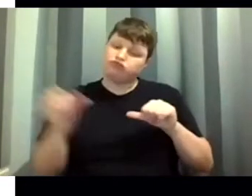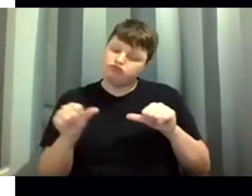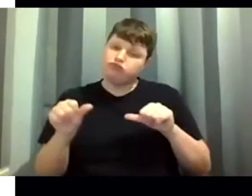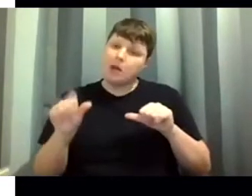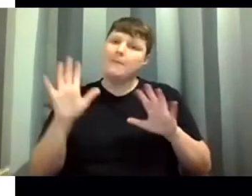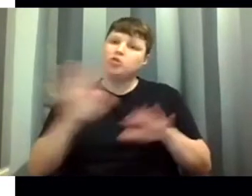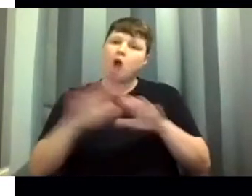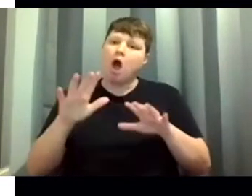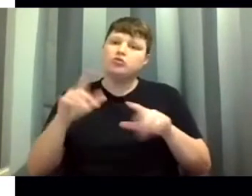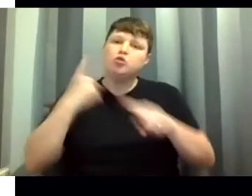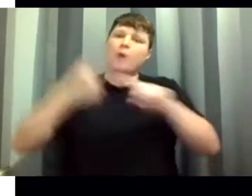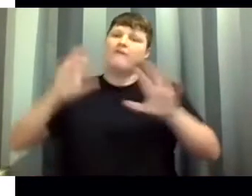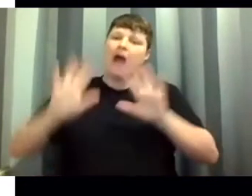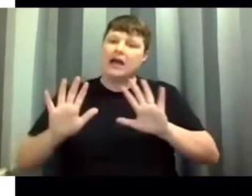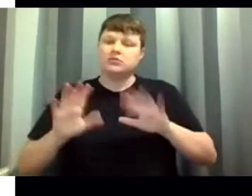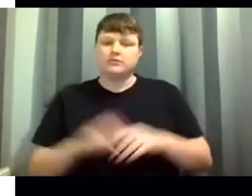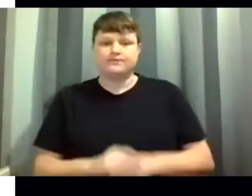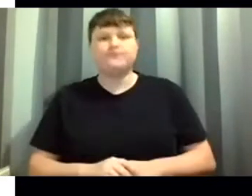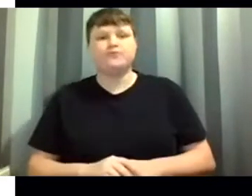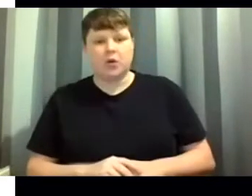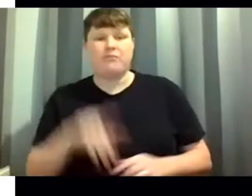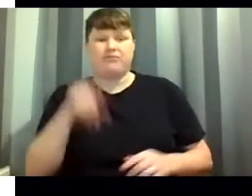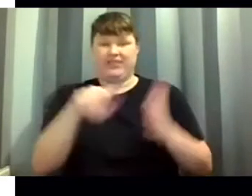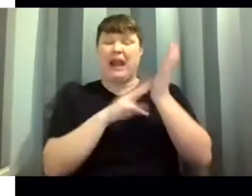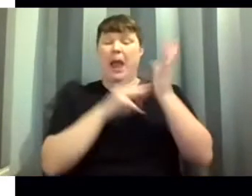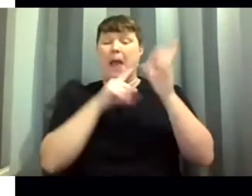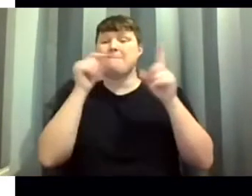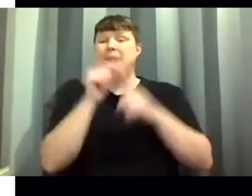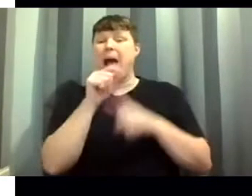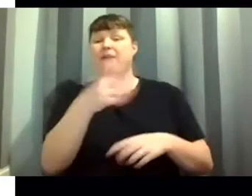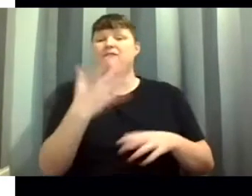I'm not going to do an animation here but this is just a map from the original forecast.